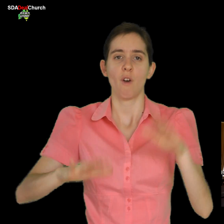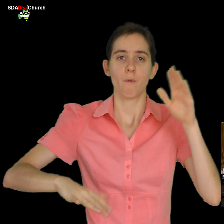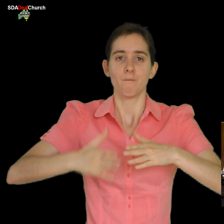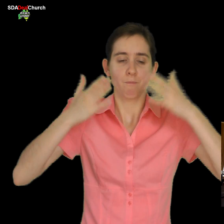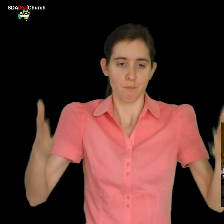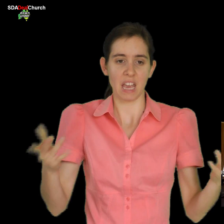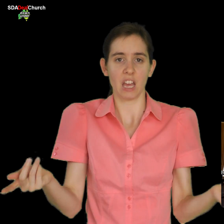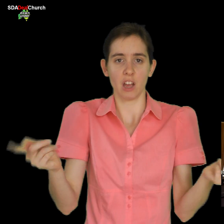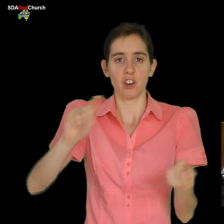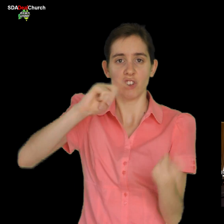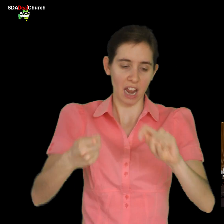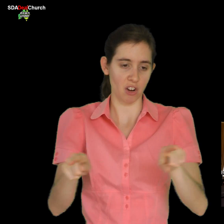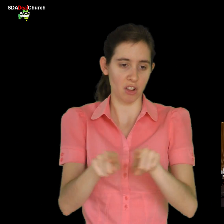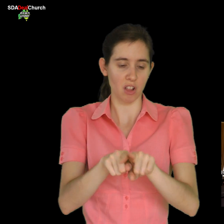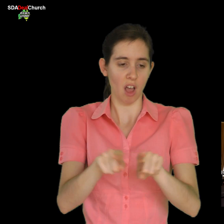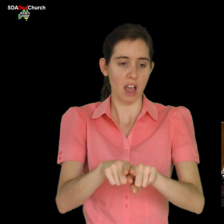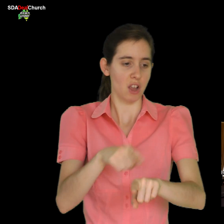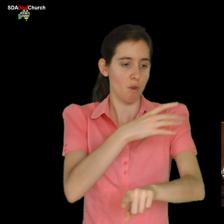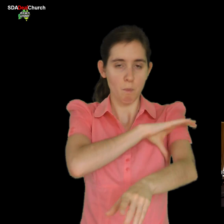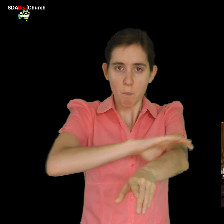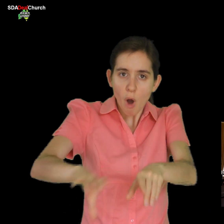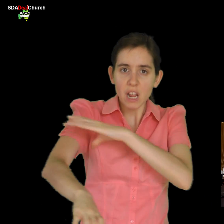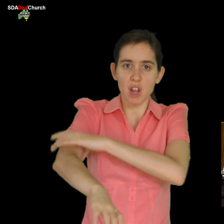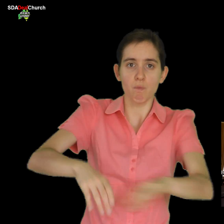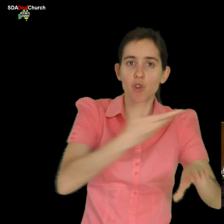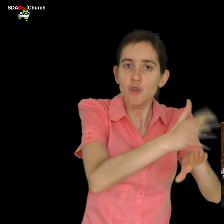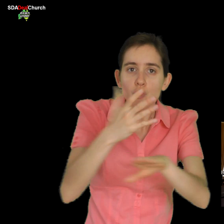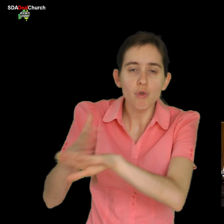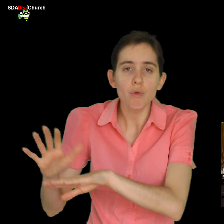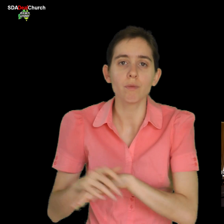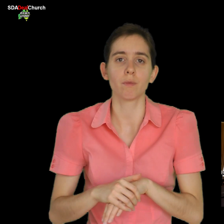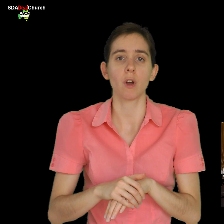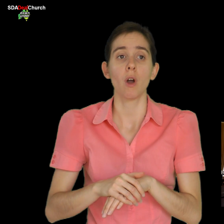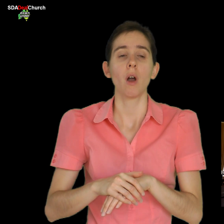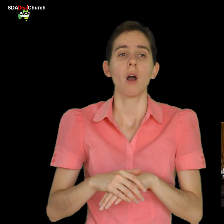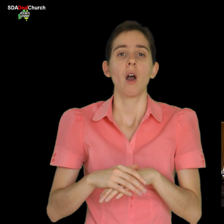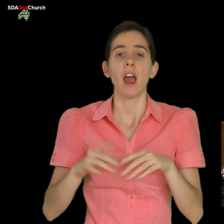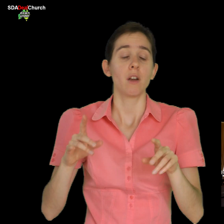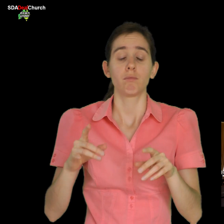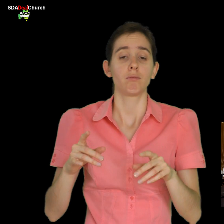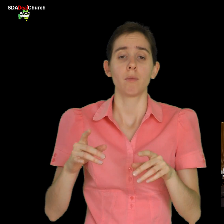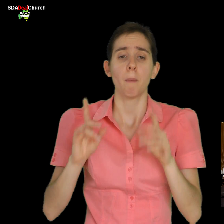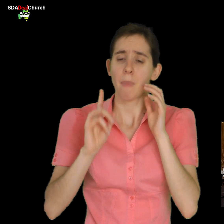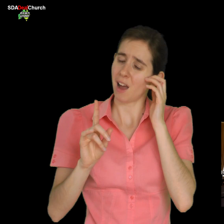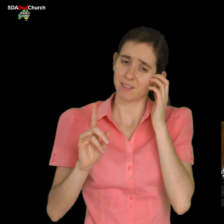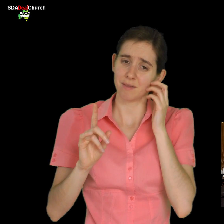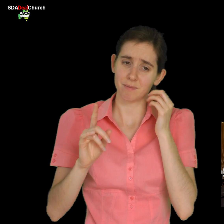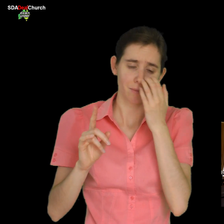have a new "order" of animals or plants. But despite the claims of many nature